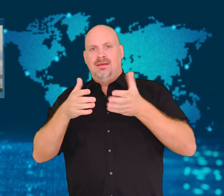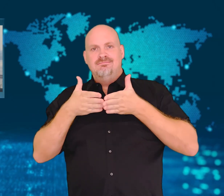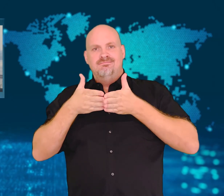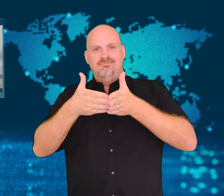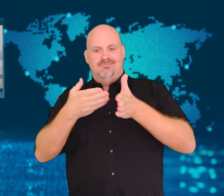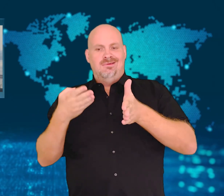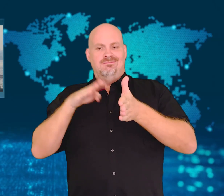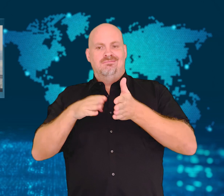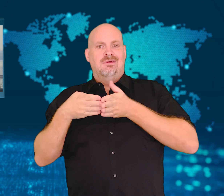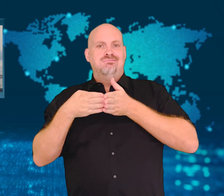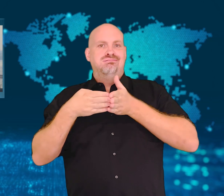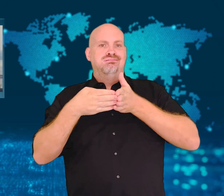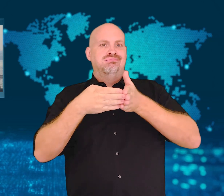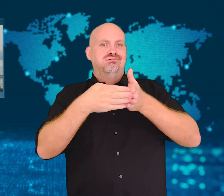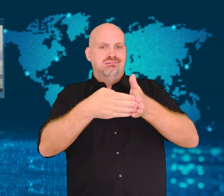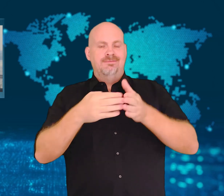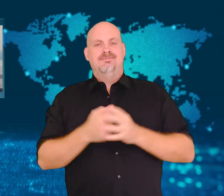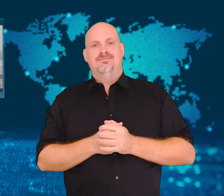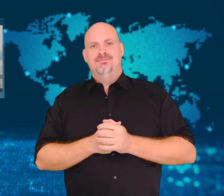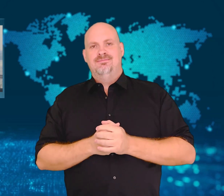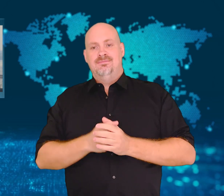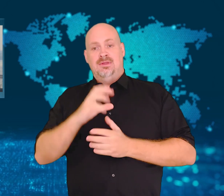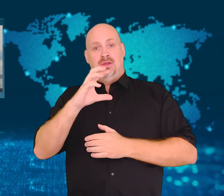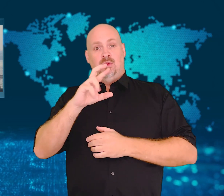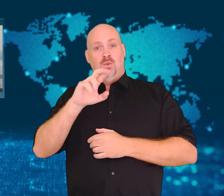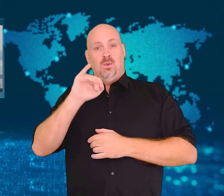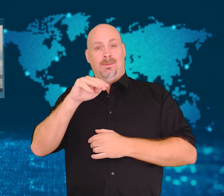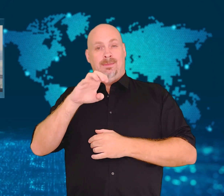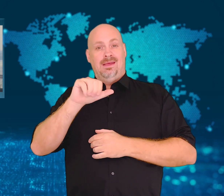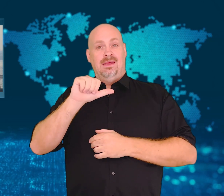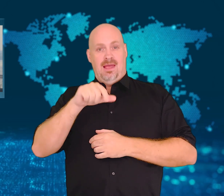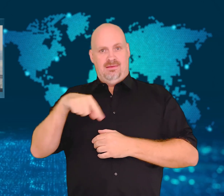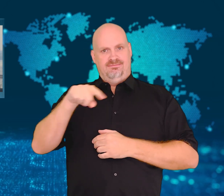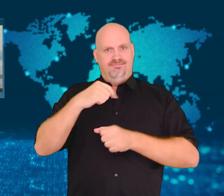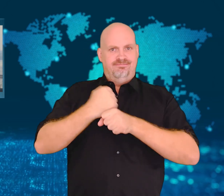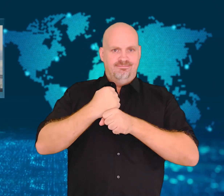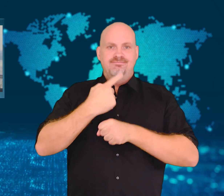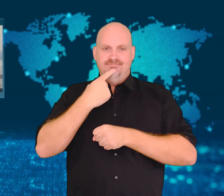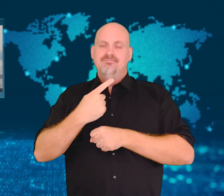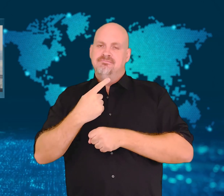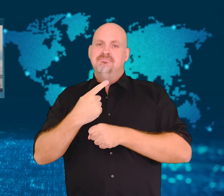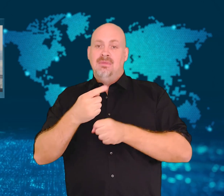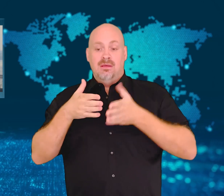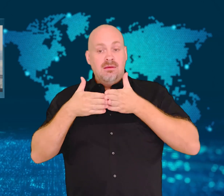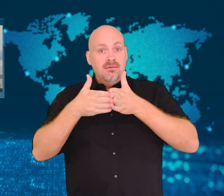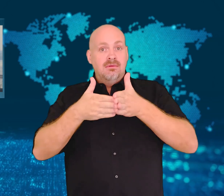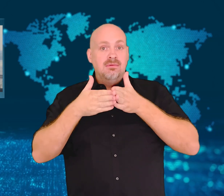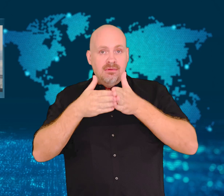and buses have been asked to use ferries.